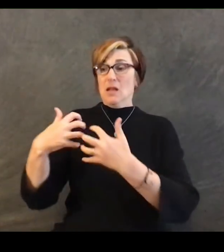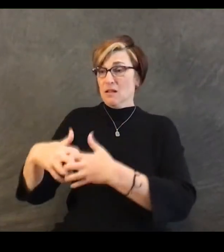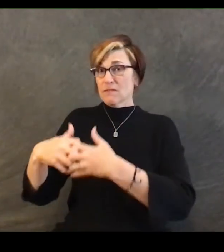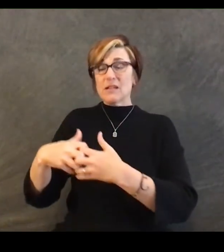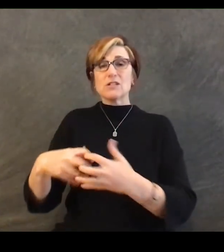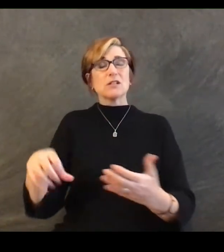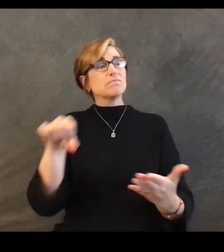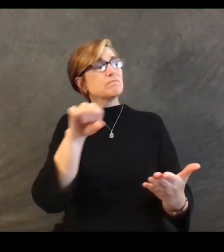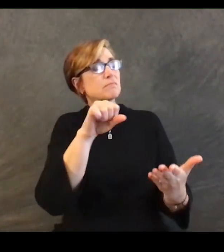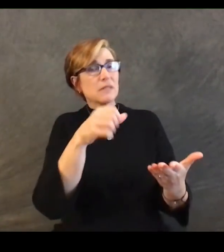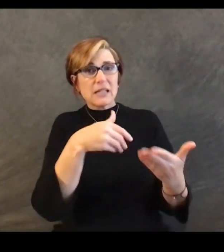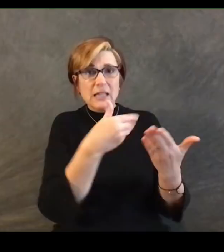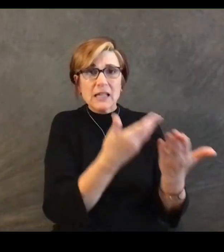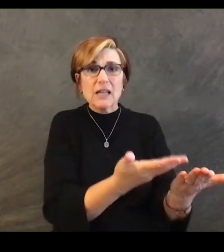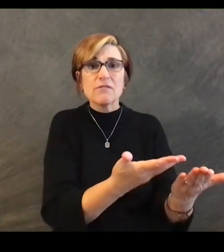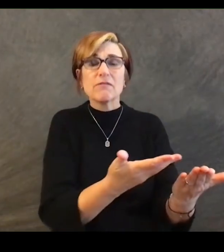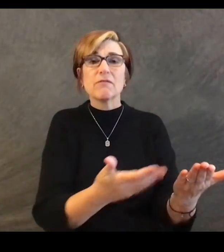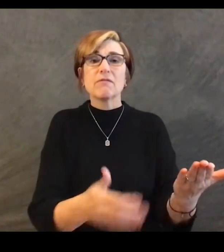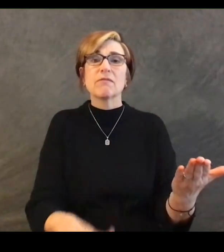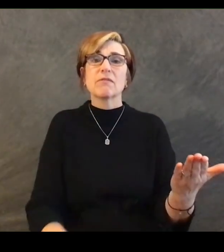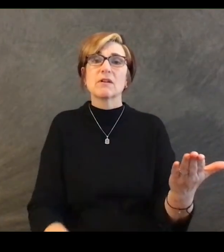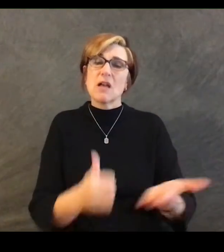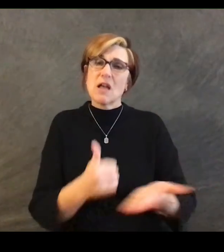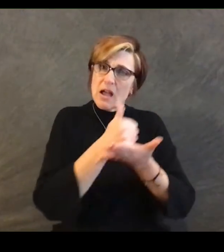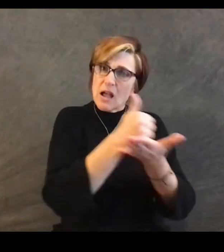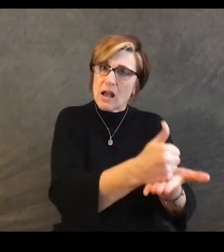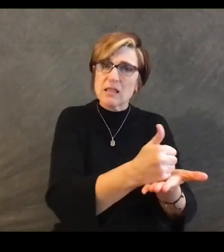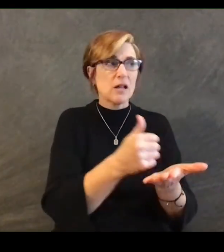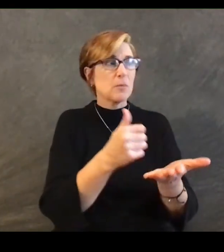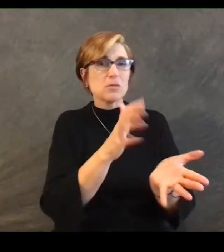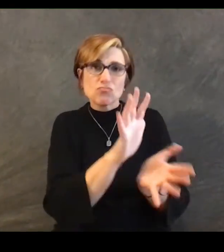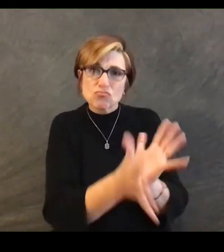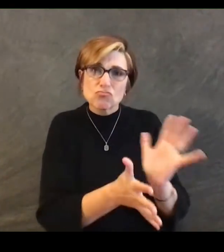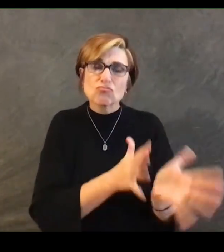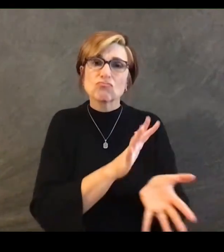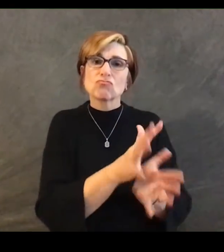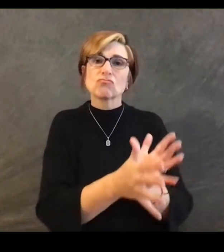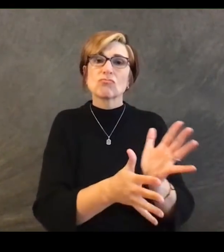stressful to follow the guidelines but it is more stressful and more difficult